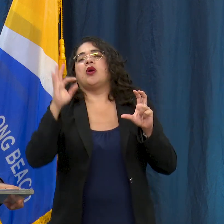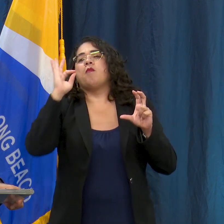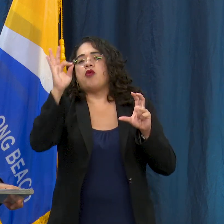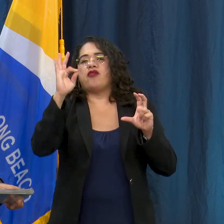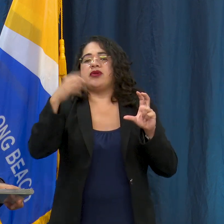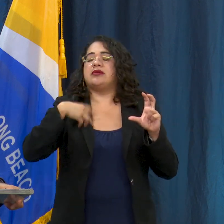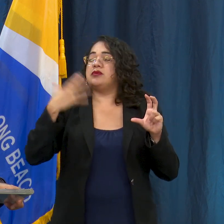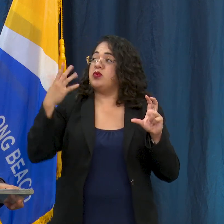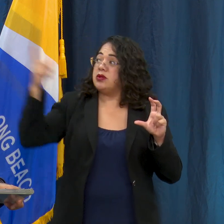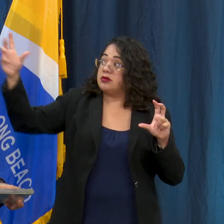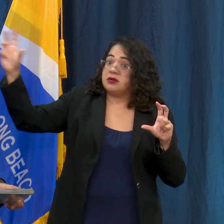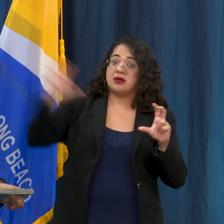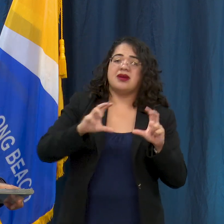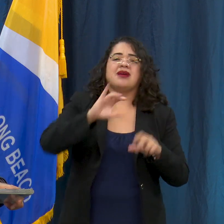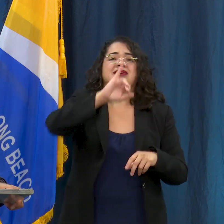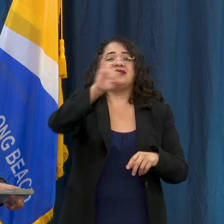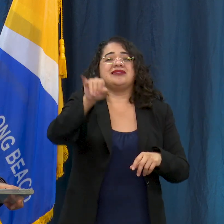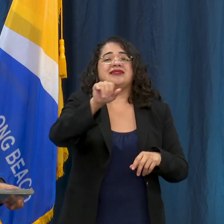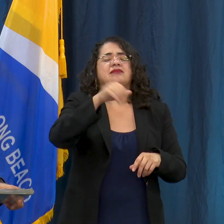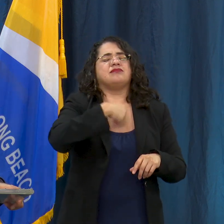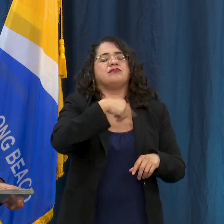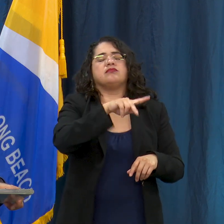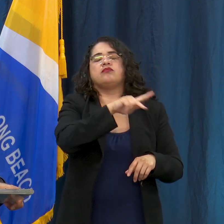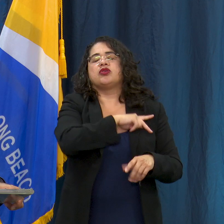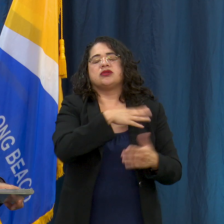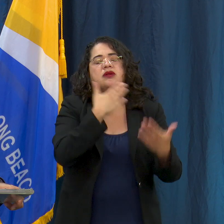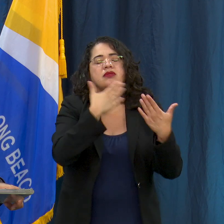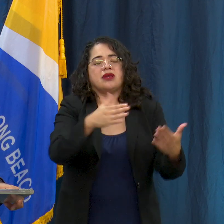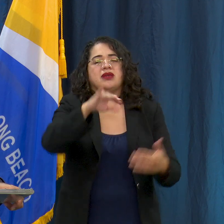thank Supervisor Janice Hahn who partnered with me on ensuring that we